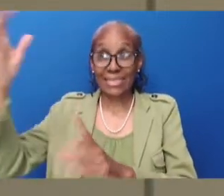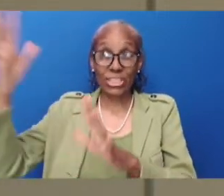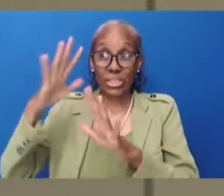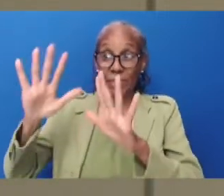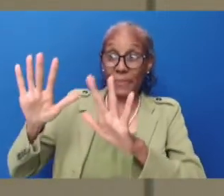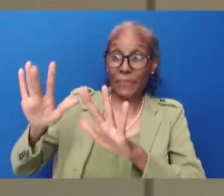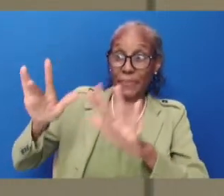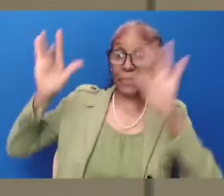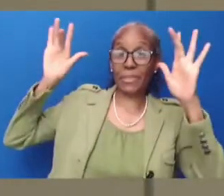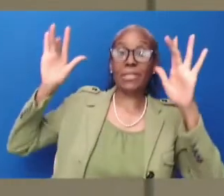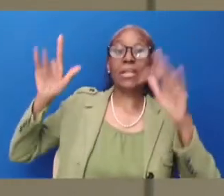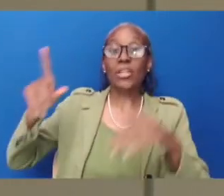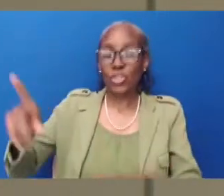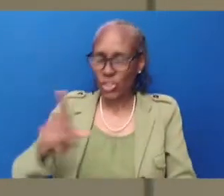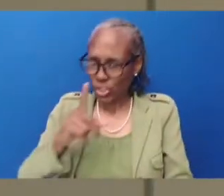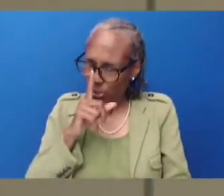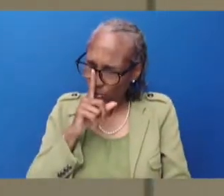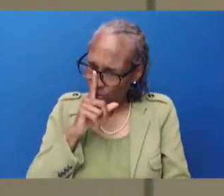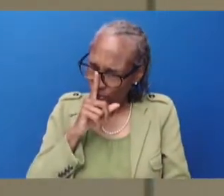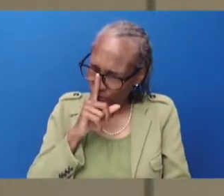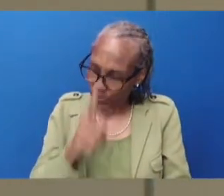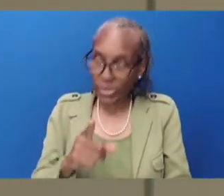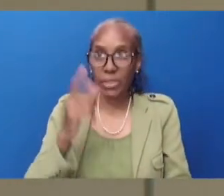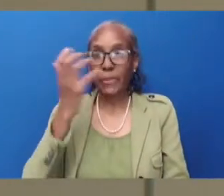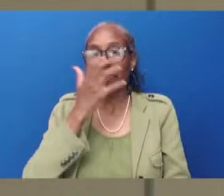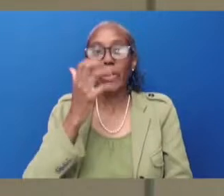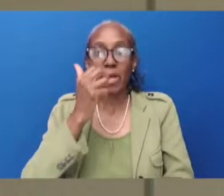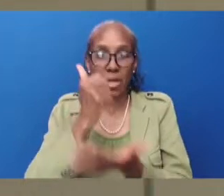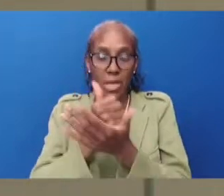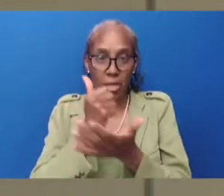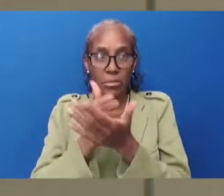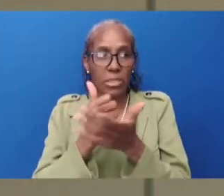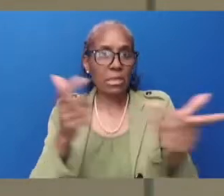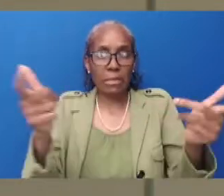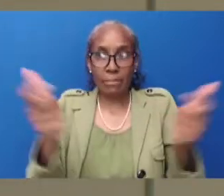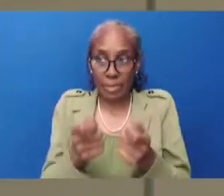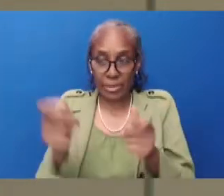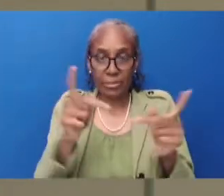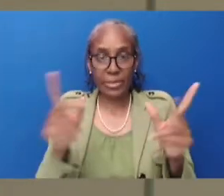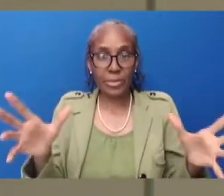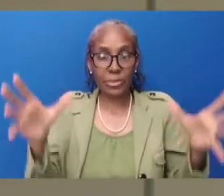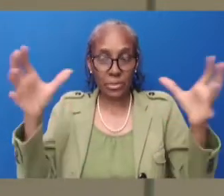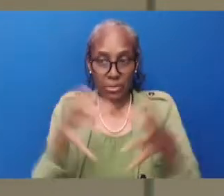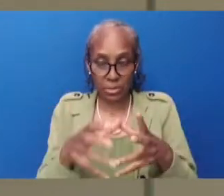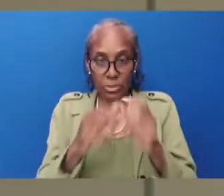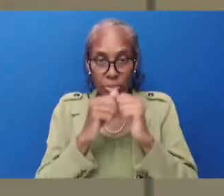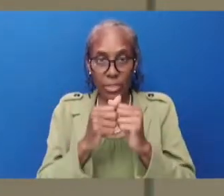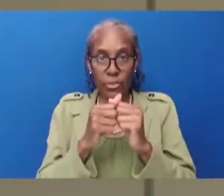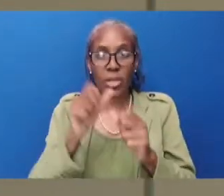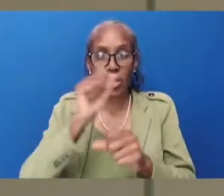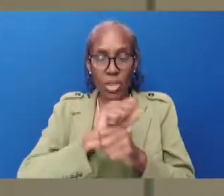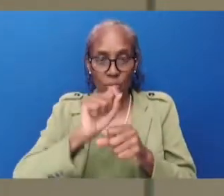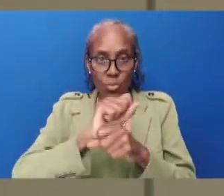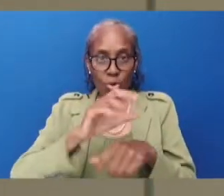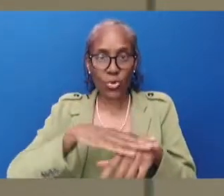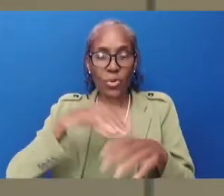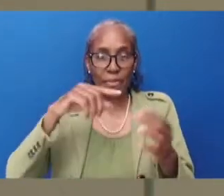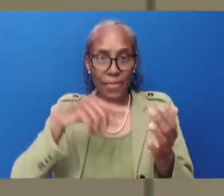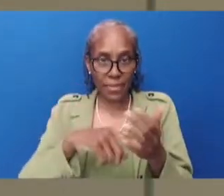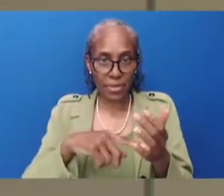WORK. SHE'S SHINING LIKE A SUN BEAM IN